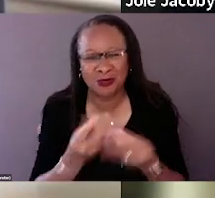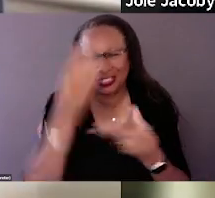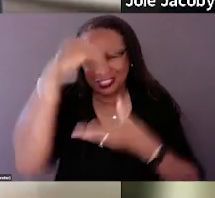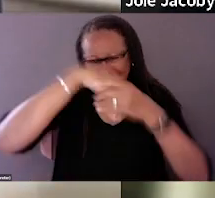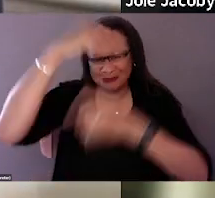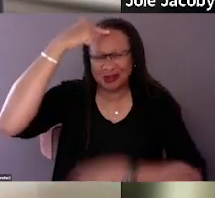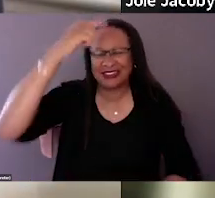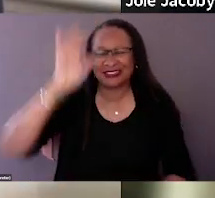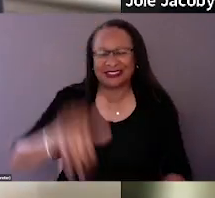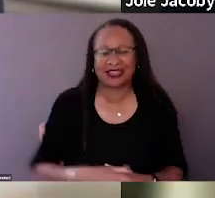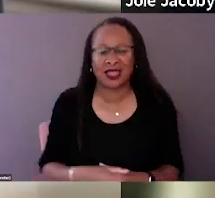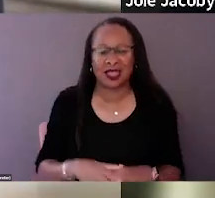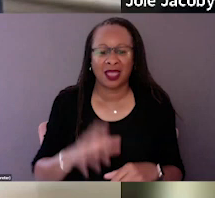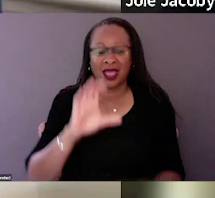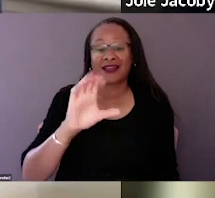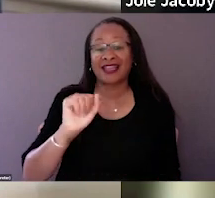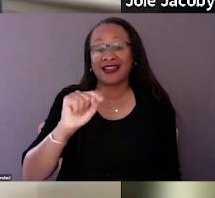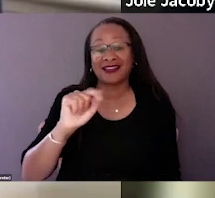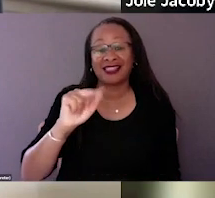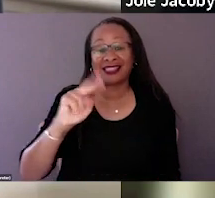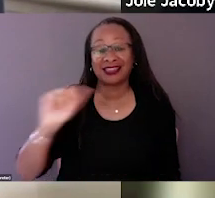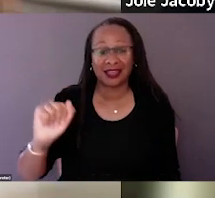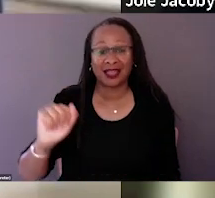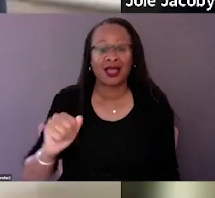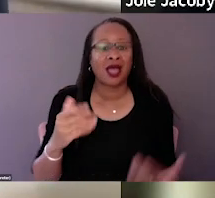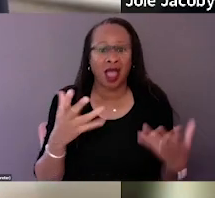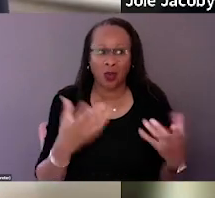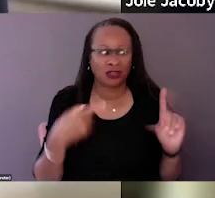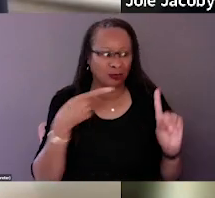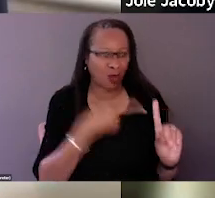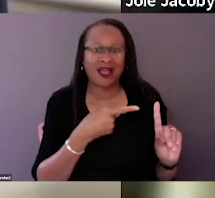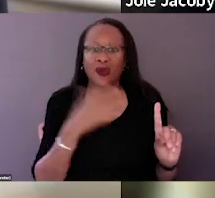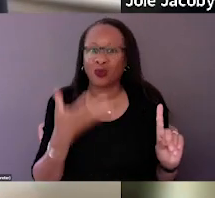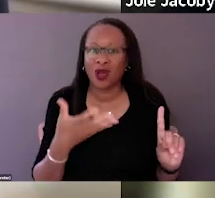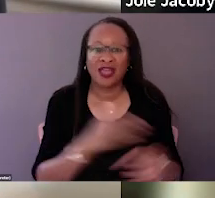I also wanted to point out the music lyrics for each chapter or segment.